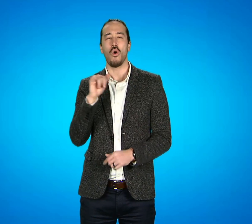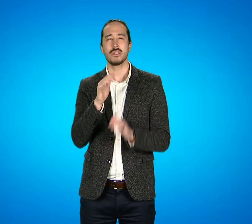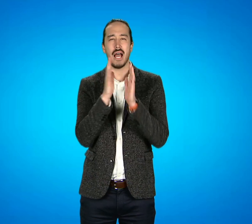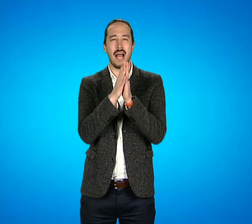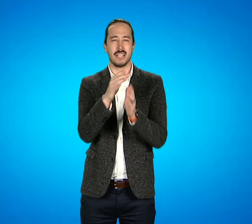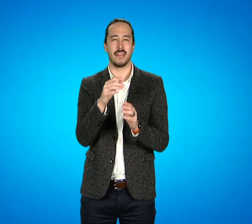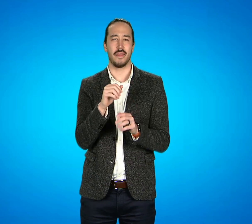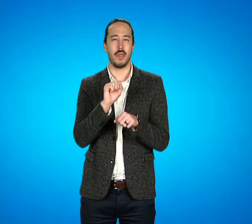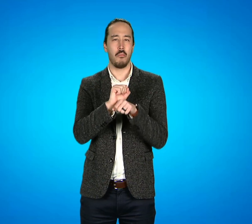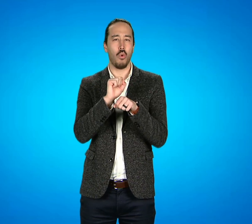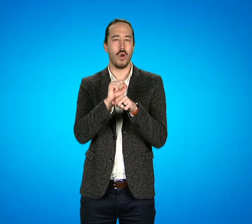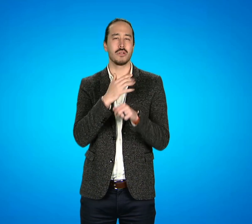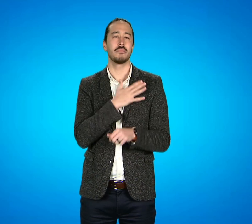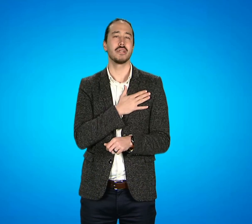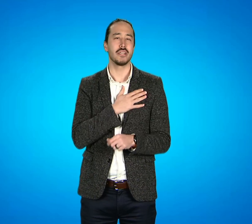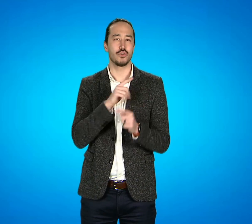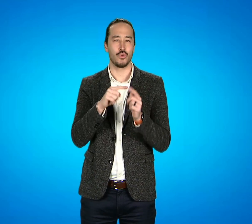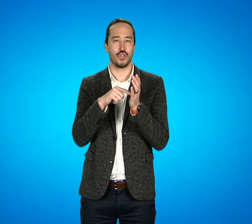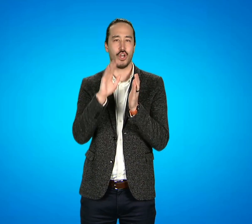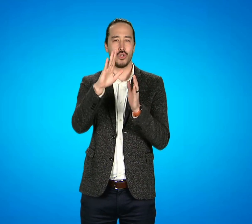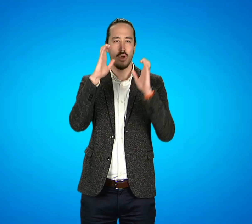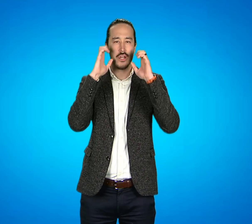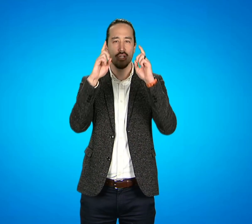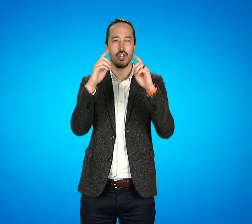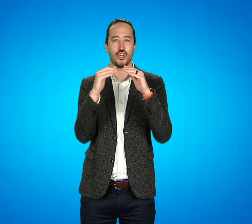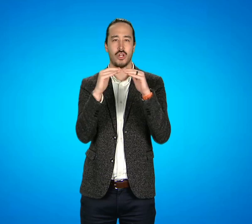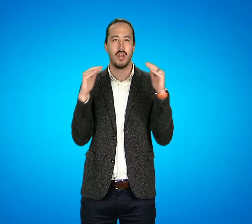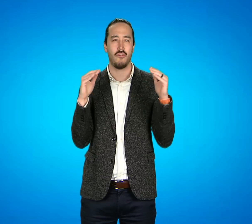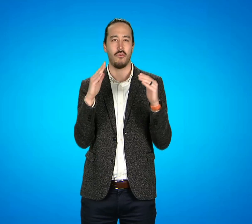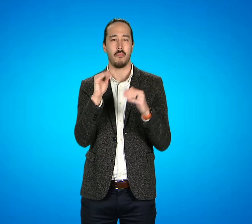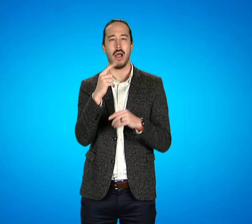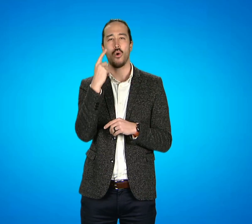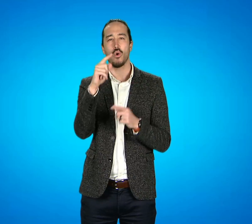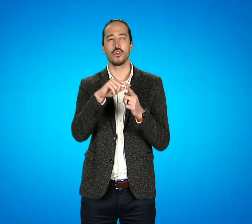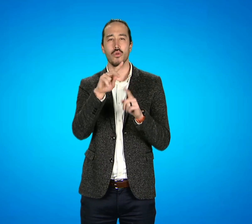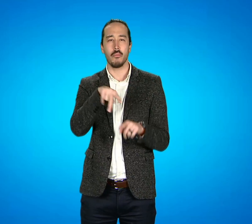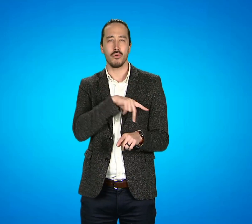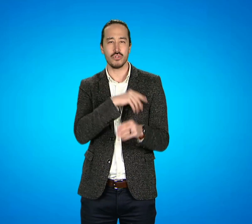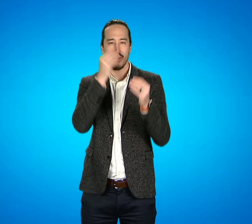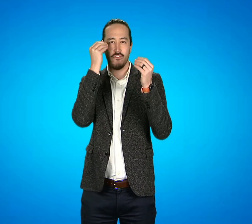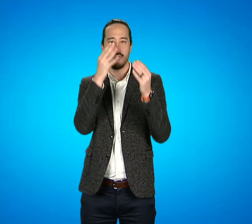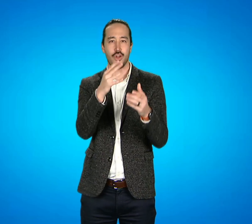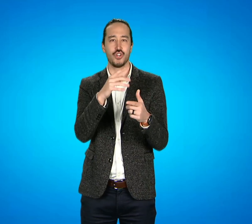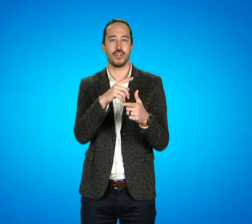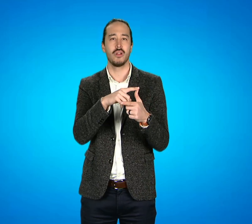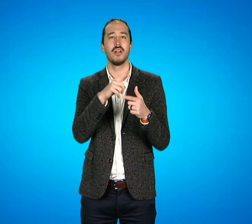We are also asking employees to check on the educational level by going to Personal Information